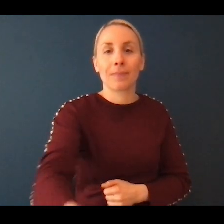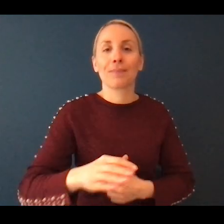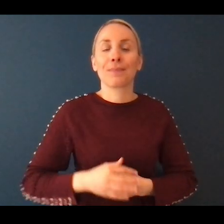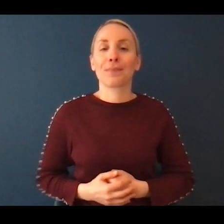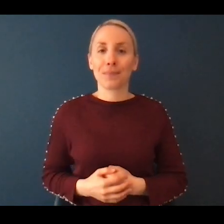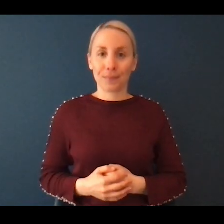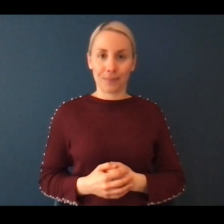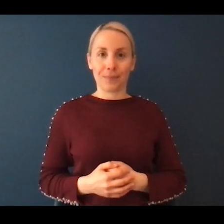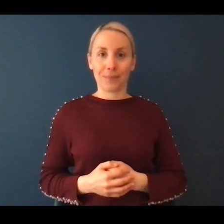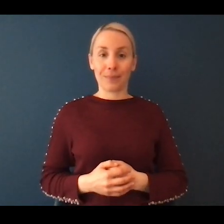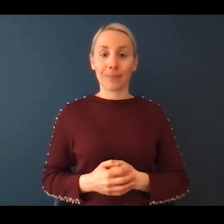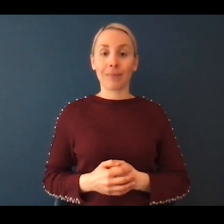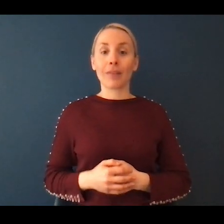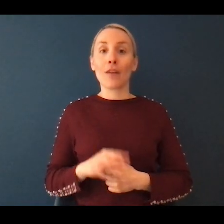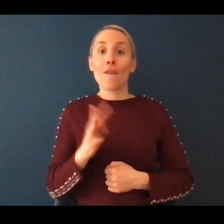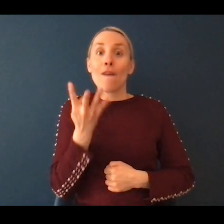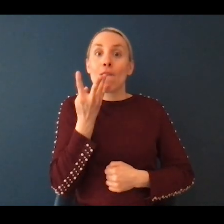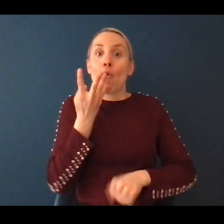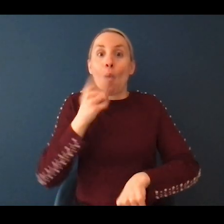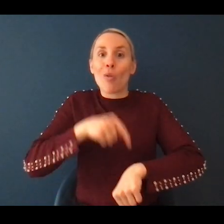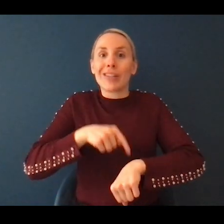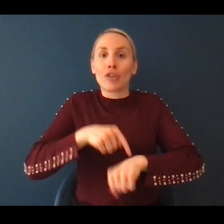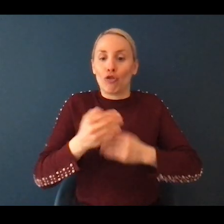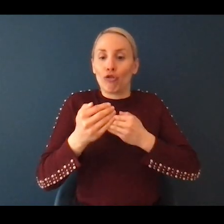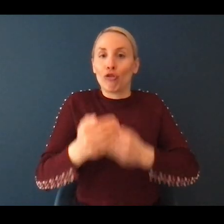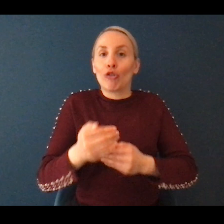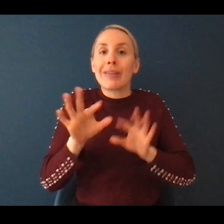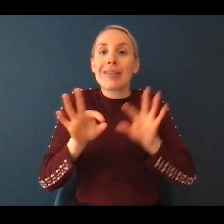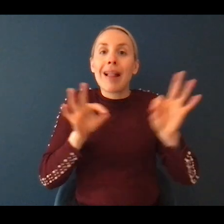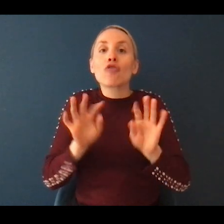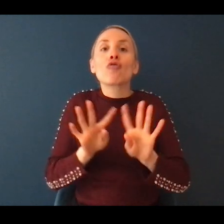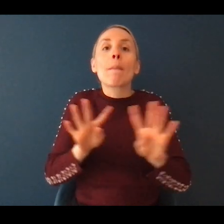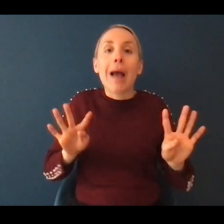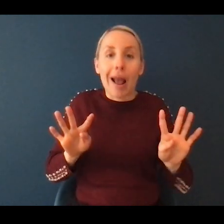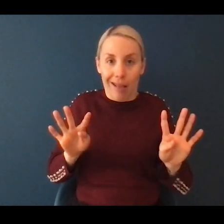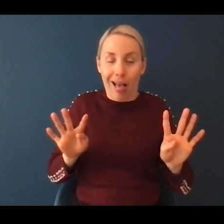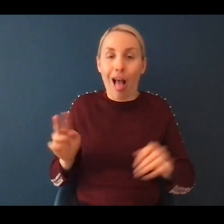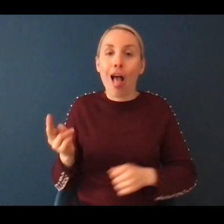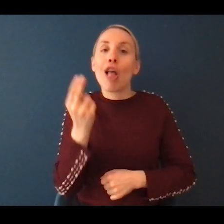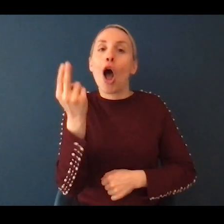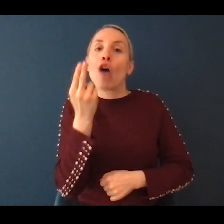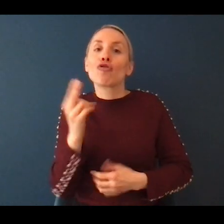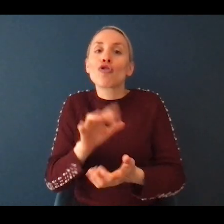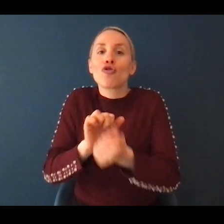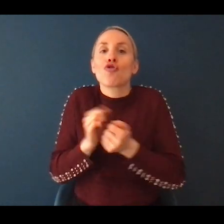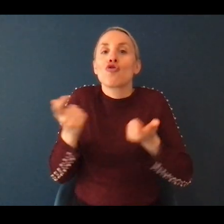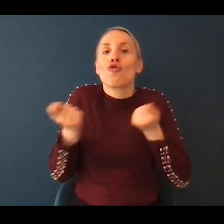edition of the Jerwood/Photoworks Awards includes art historian and curator Christine Eyene